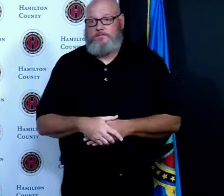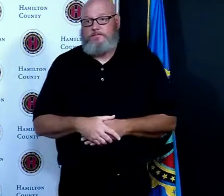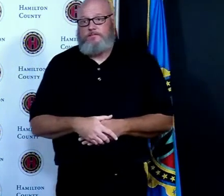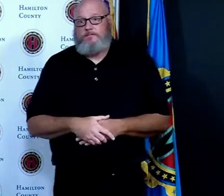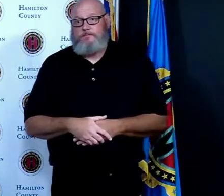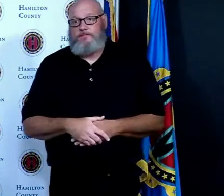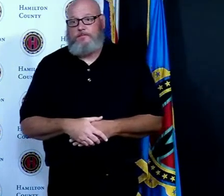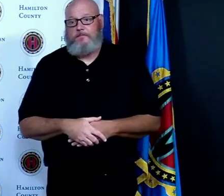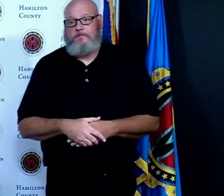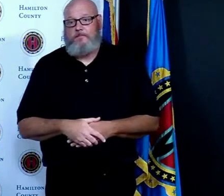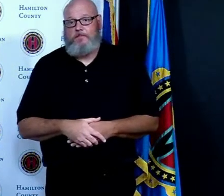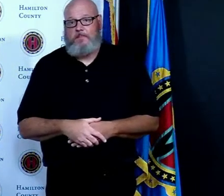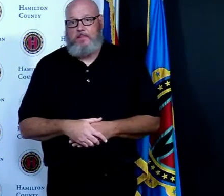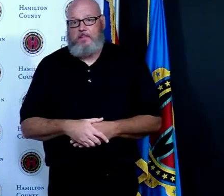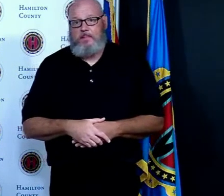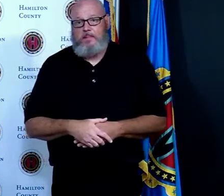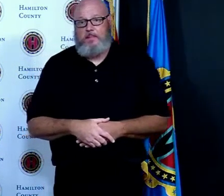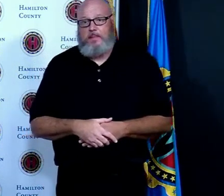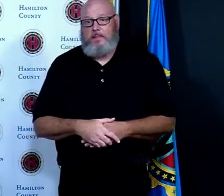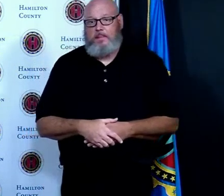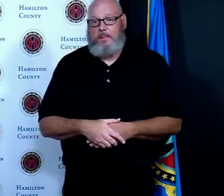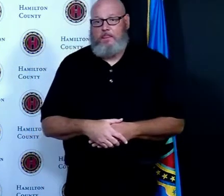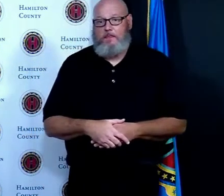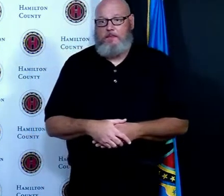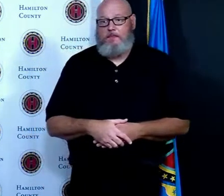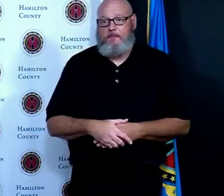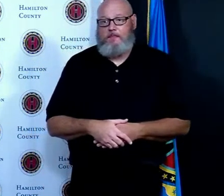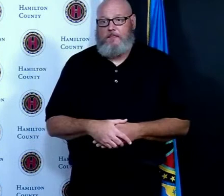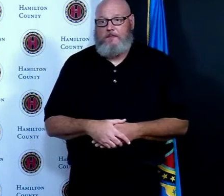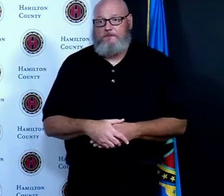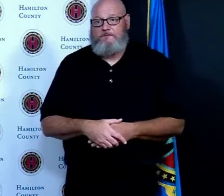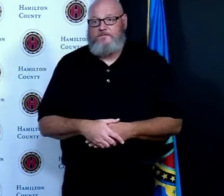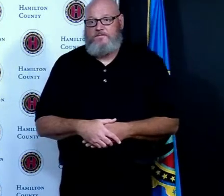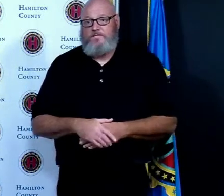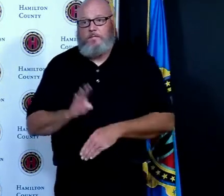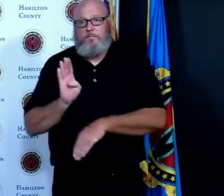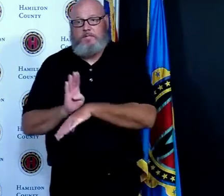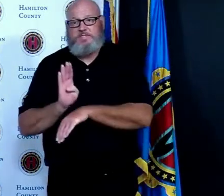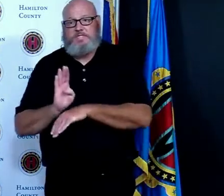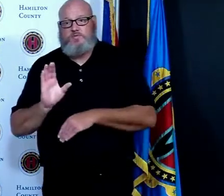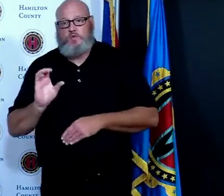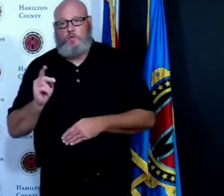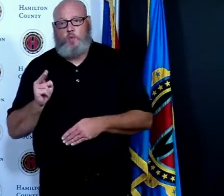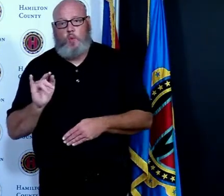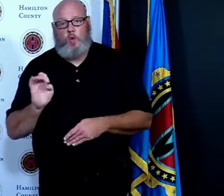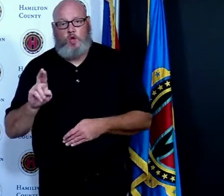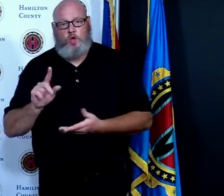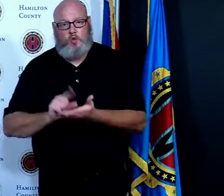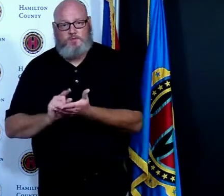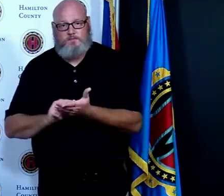of the business courier and this one is for Greg or Denise or Dr Lofgren well there it is